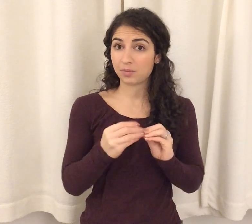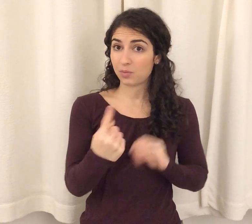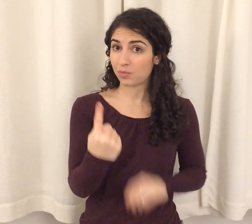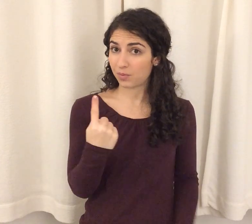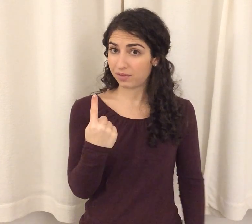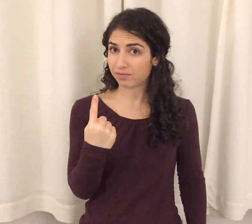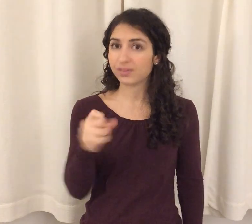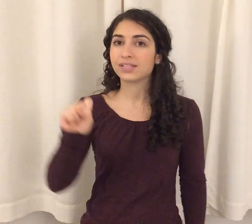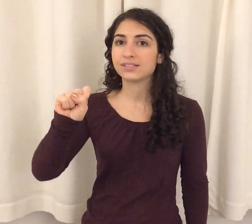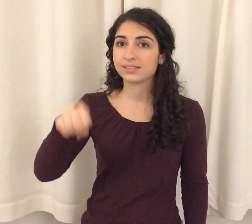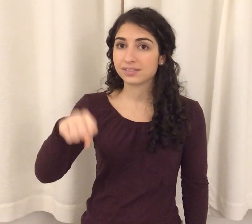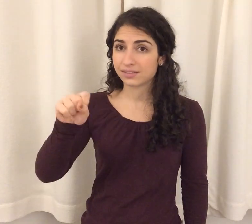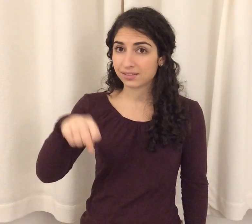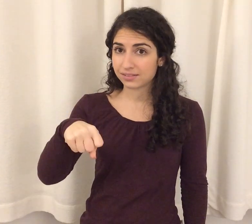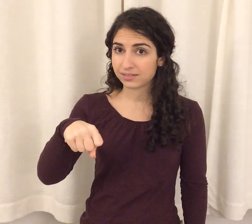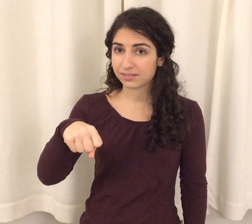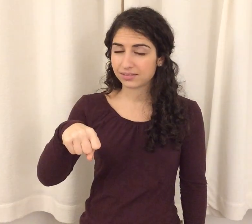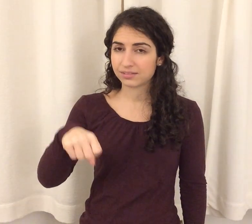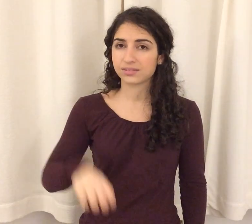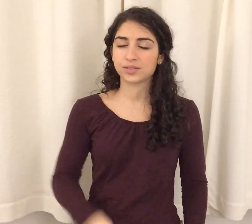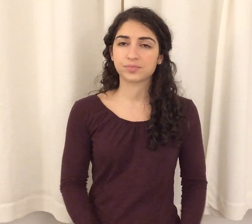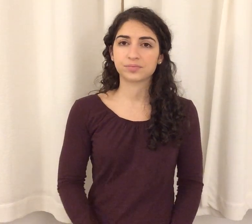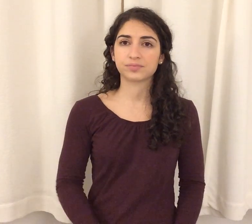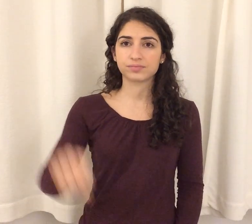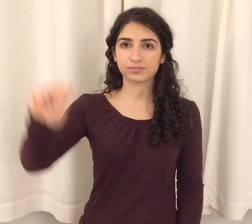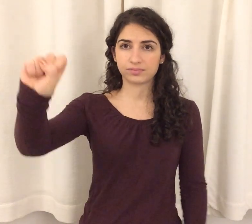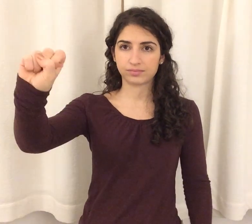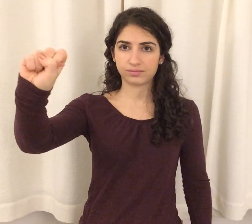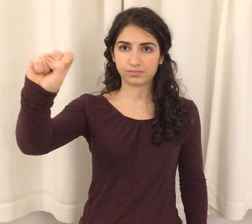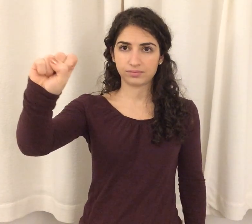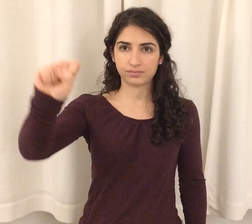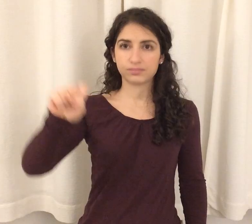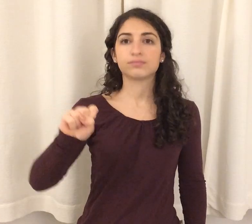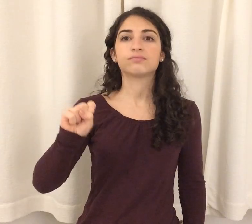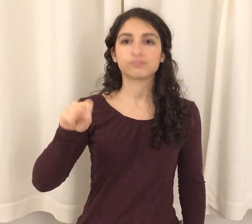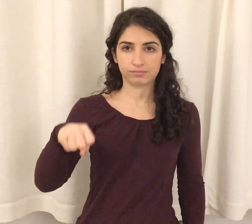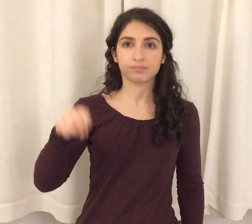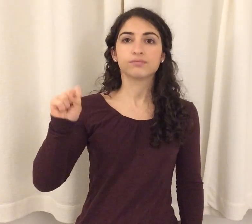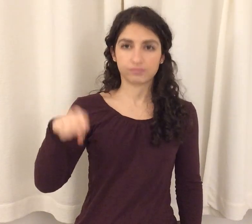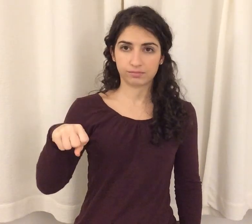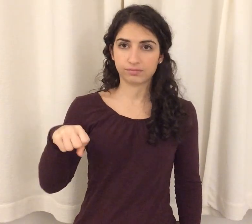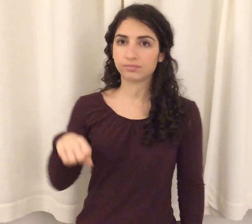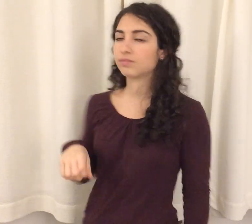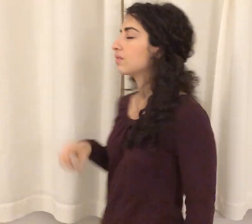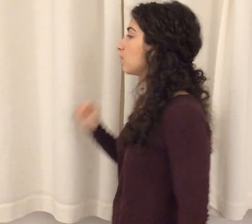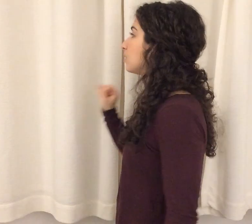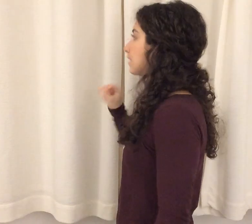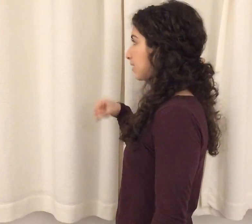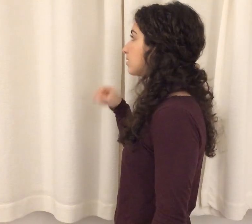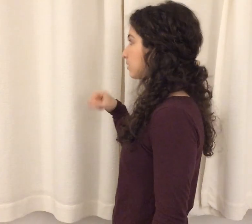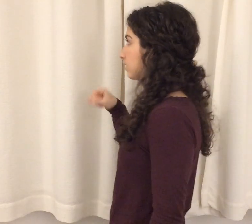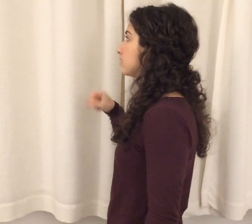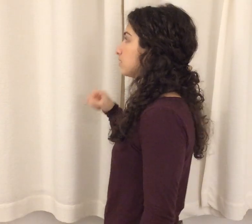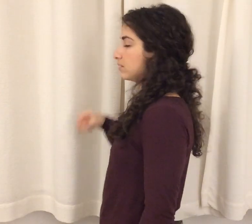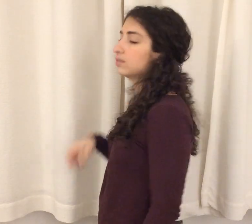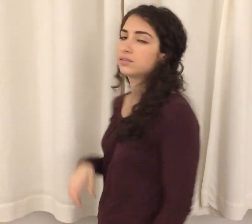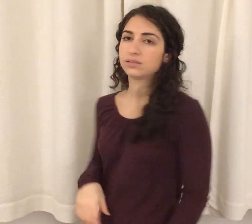number 1: "YES". "Yes.